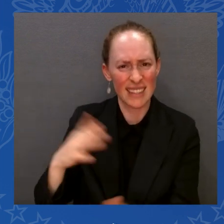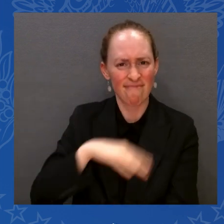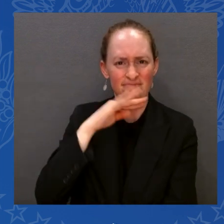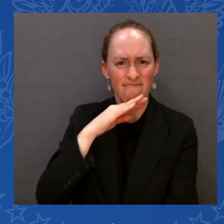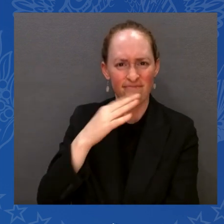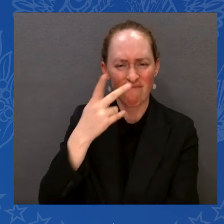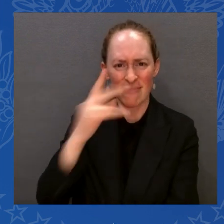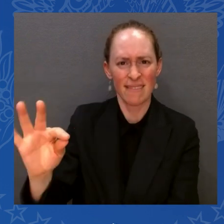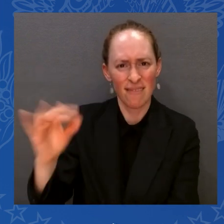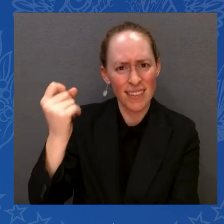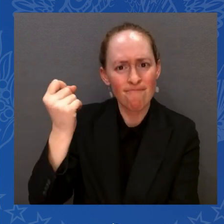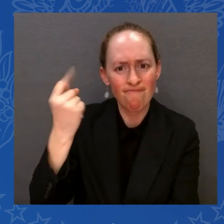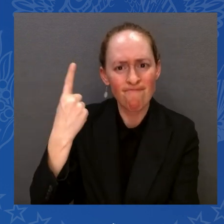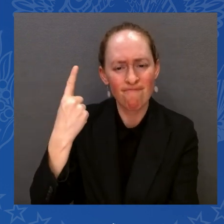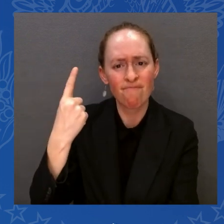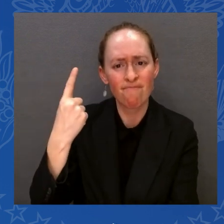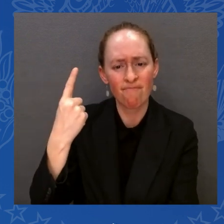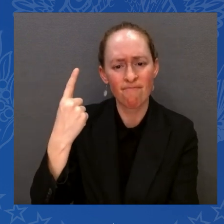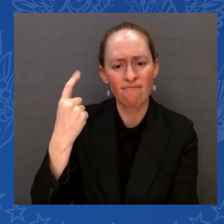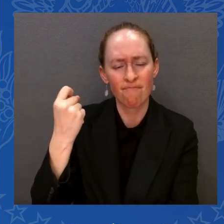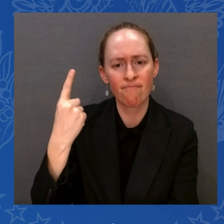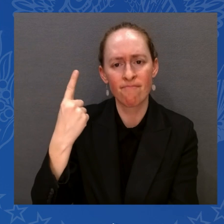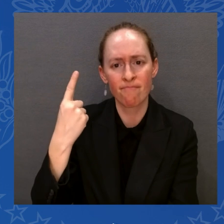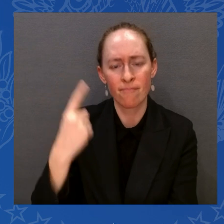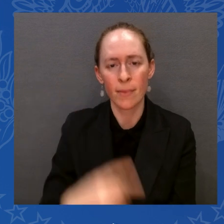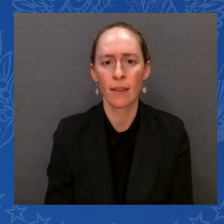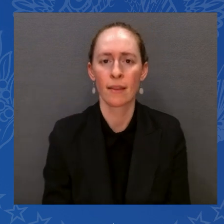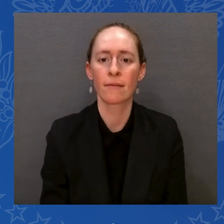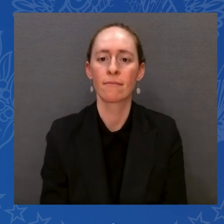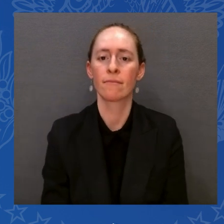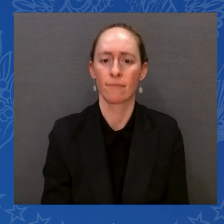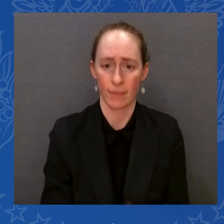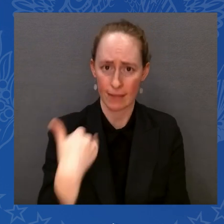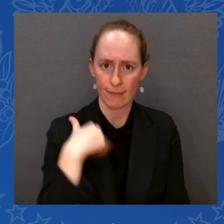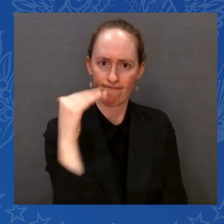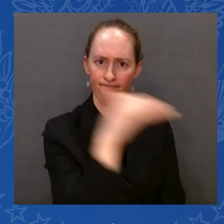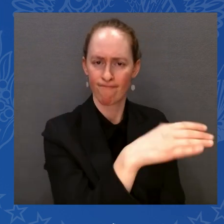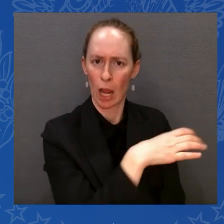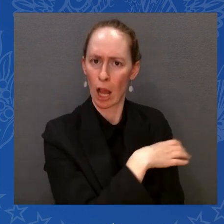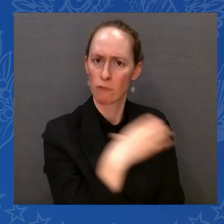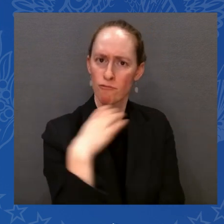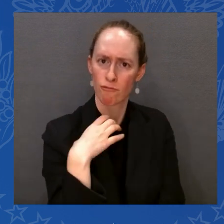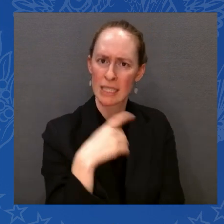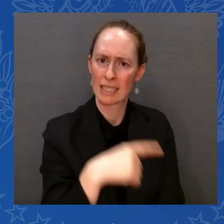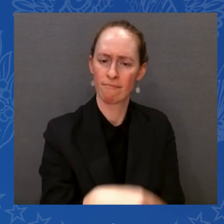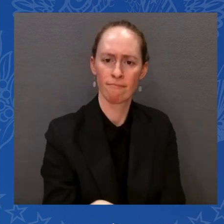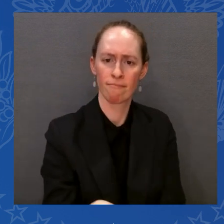So I'm calling on Congress to pass a Junk Free [Fee] Prevention Act so we can do more than